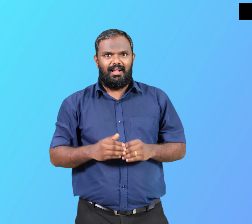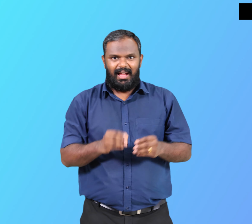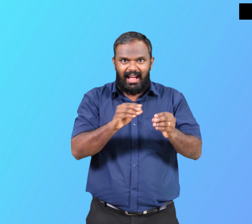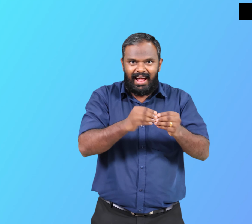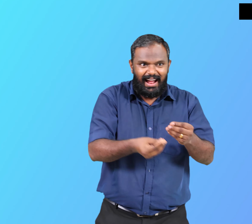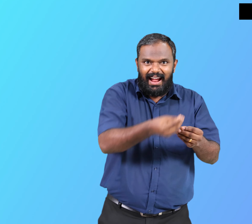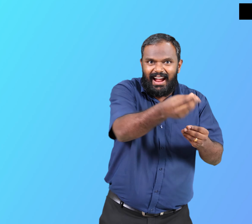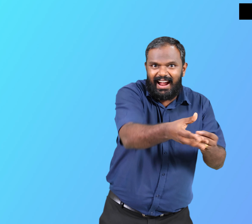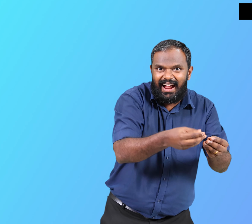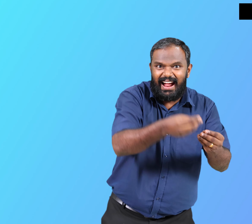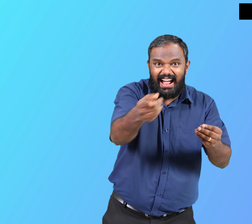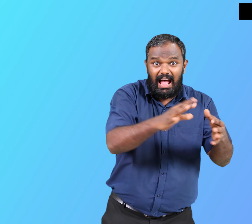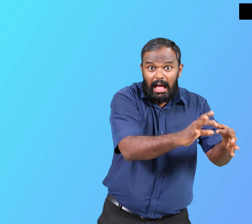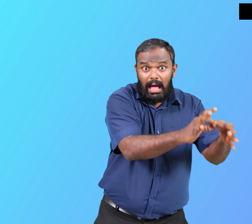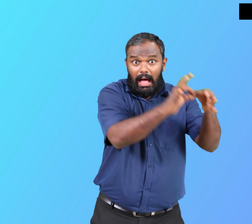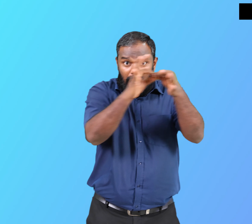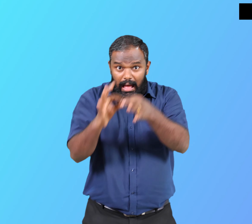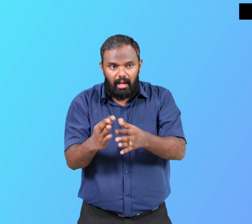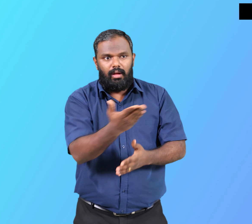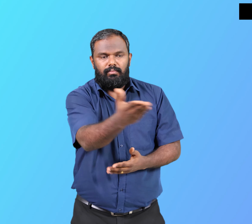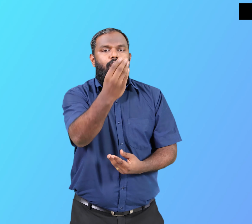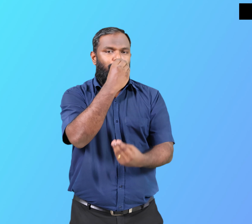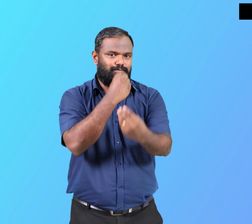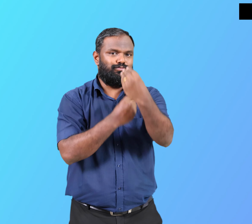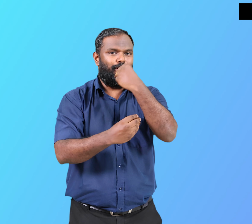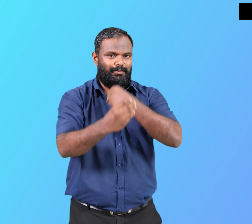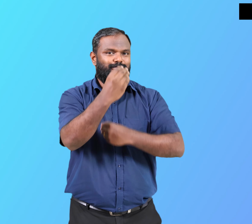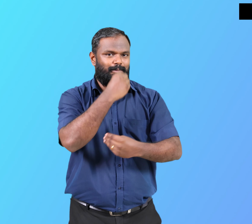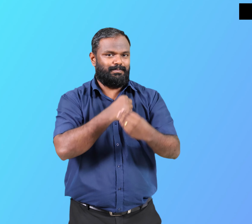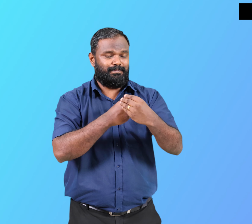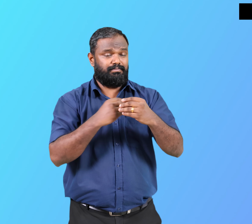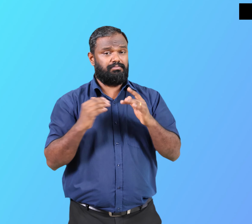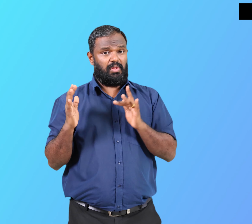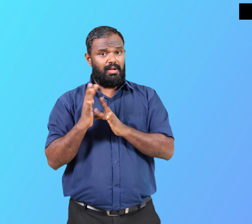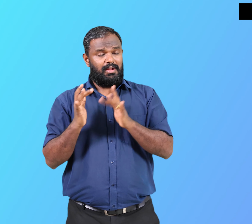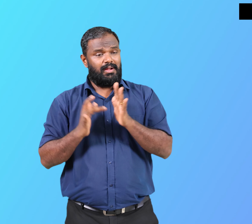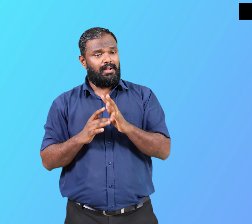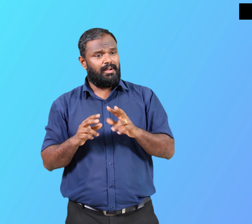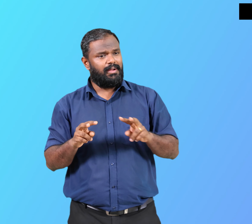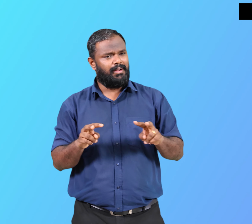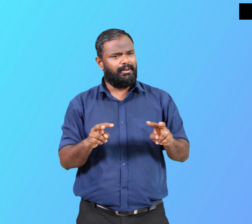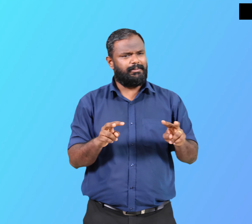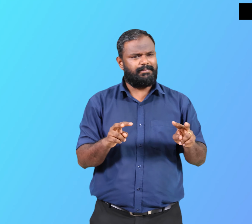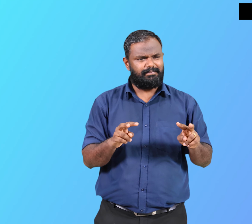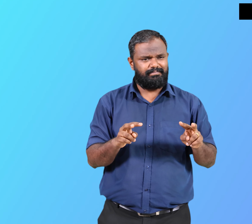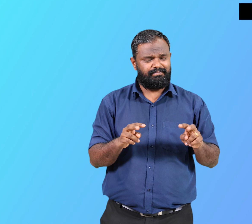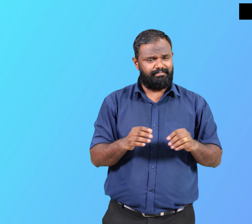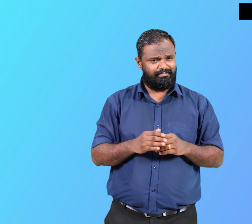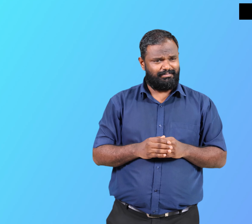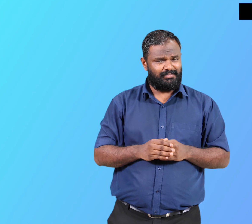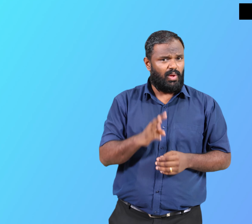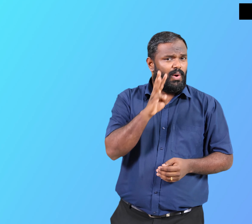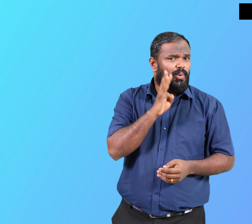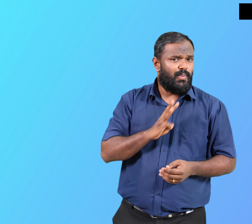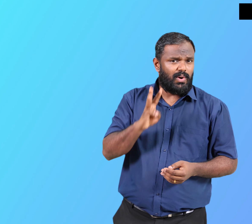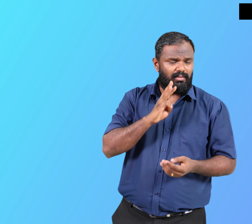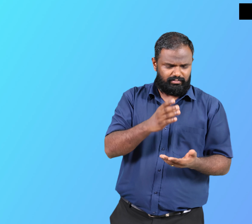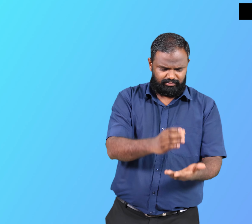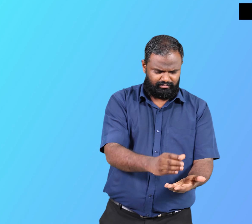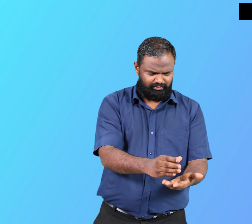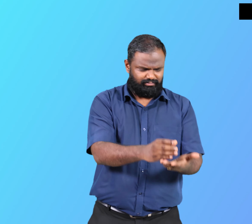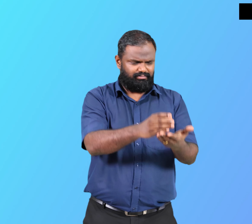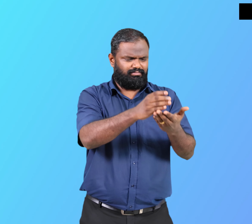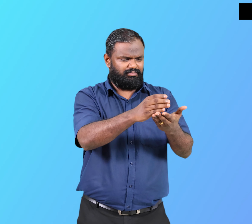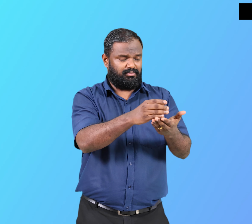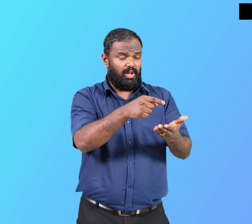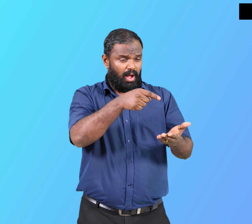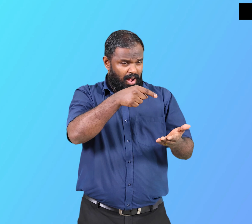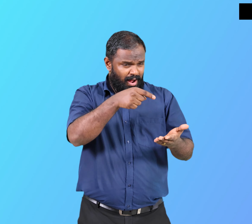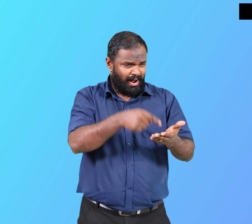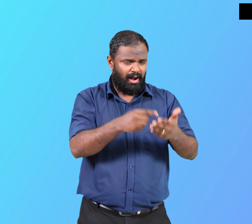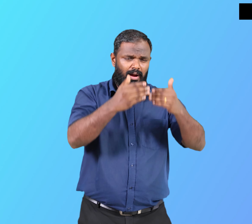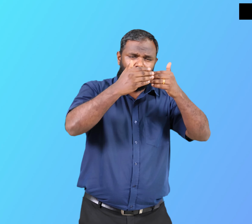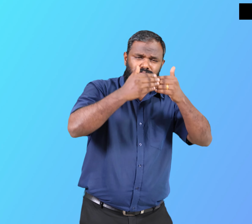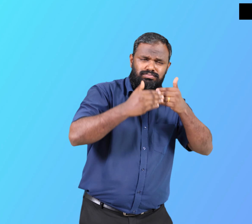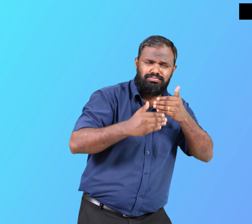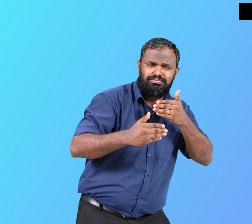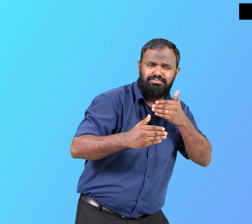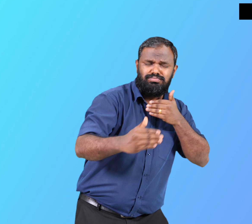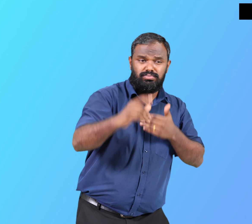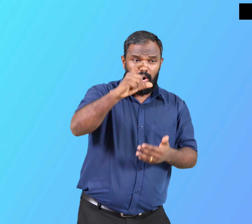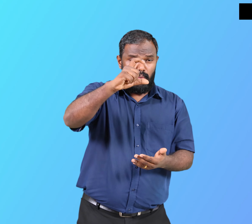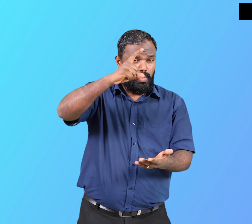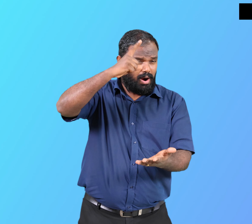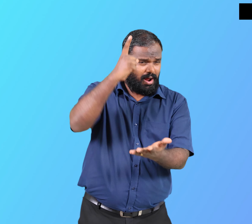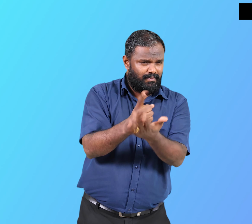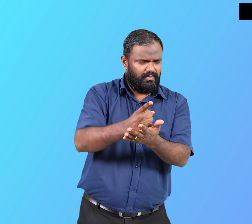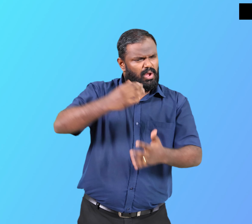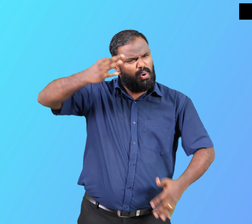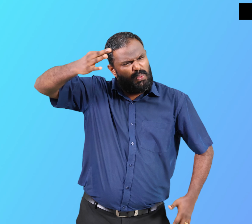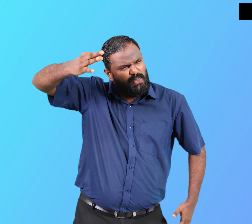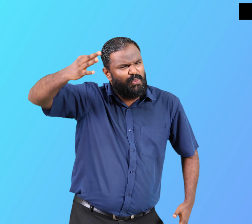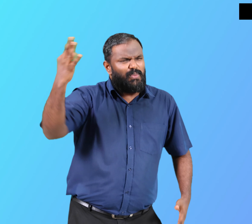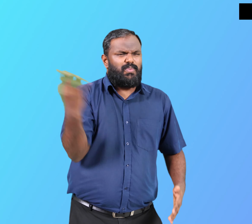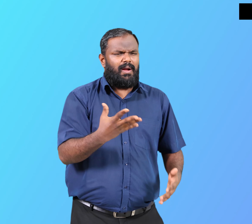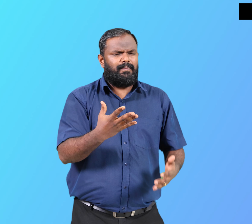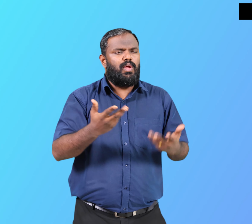In the same way, after supper, Jesus took the cup of wine and said, “This wine represents the new agreement that God makes with his people.